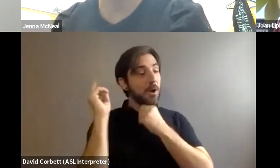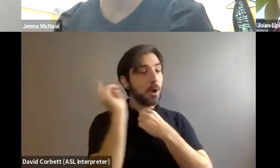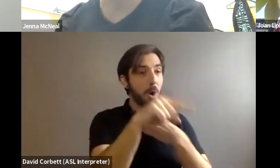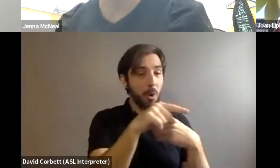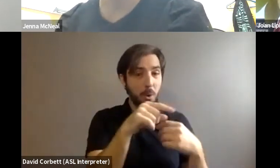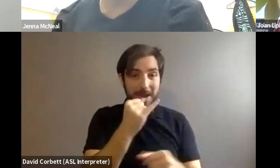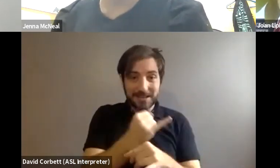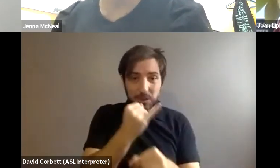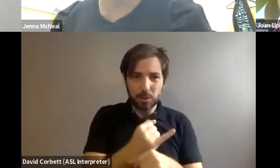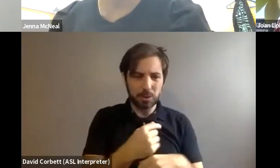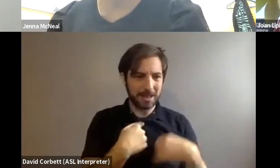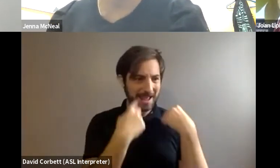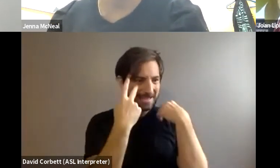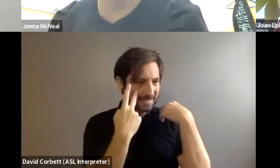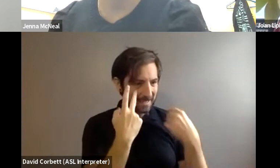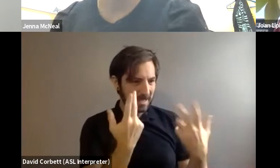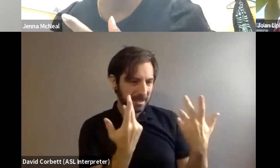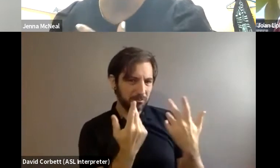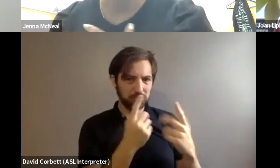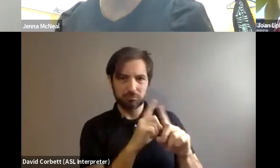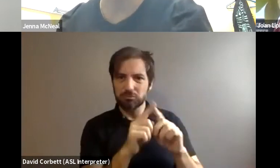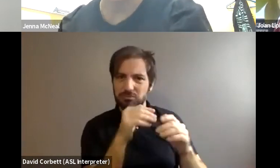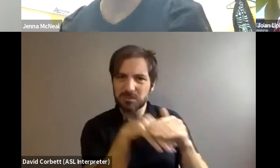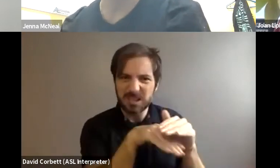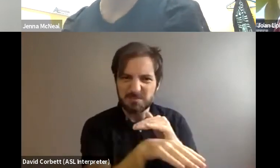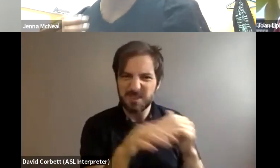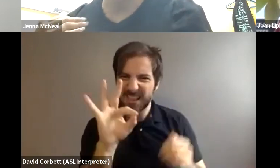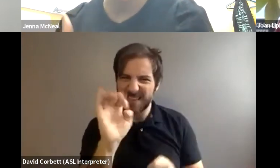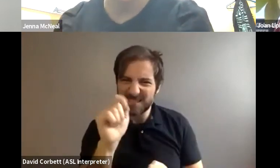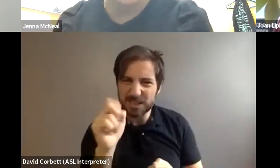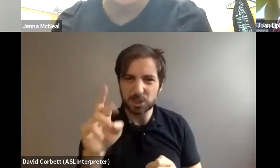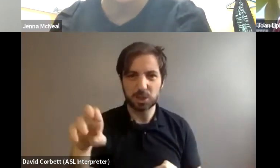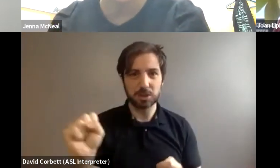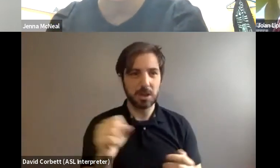and i see different accessibility features and i'm like that would be so cool you know